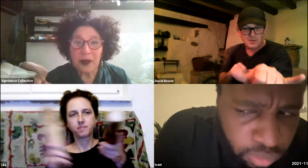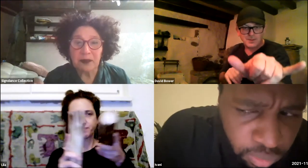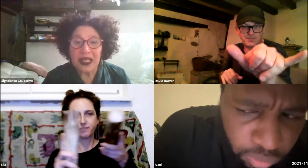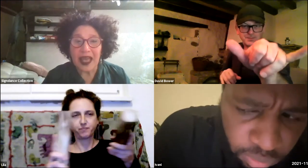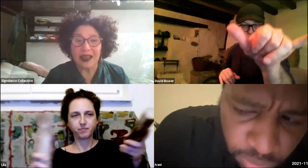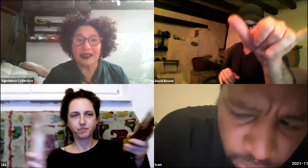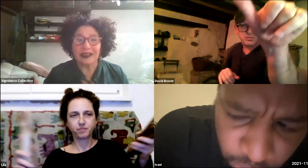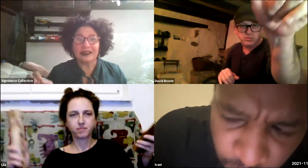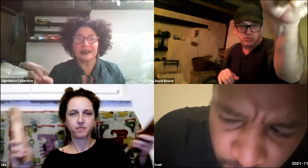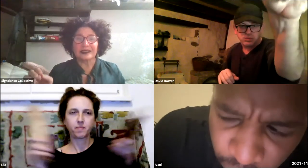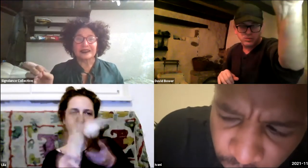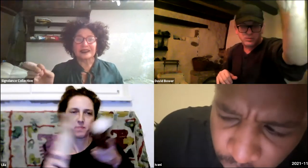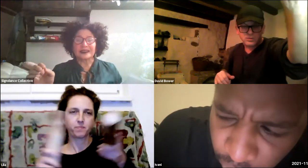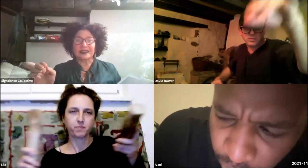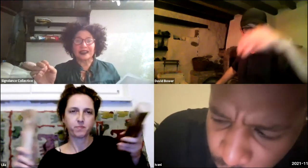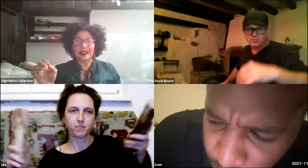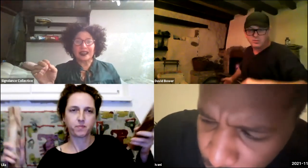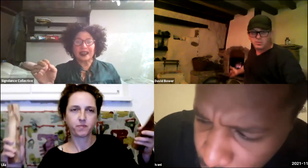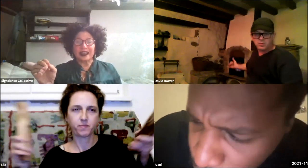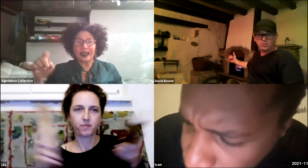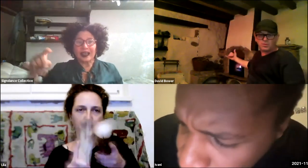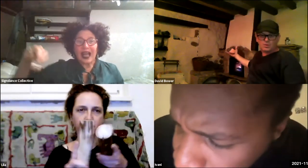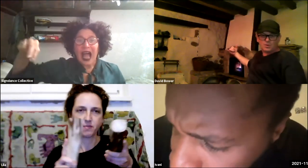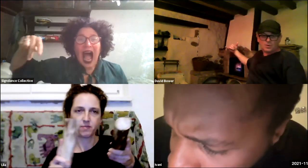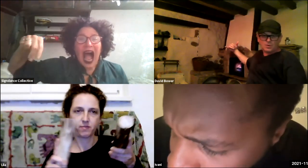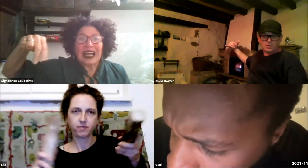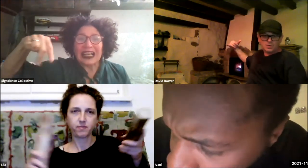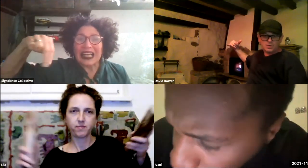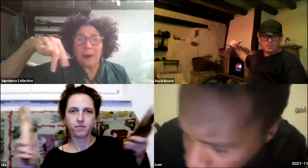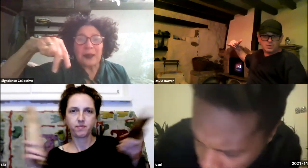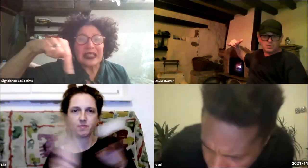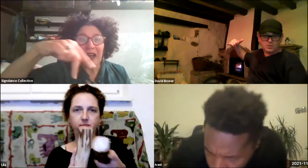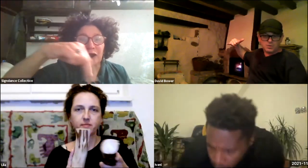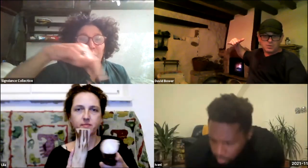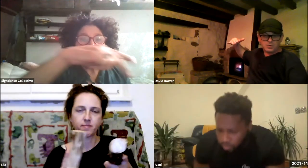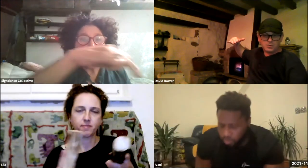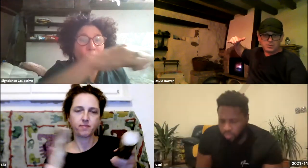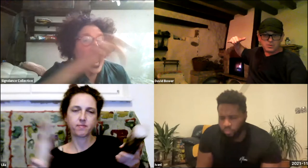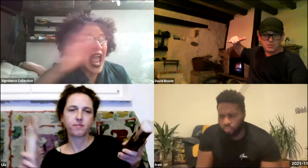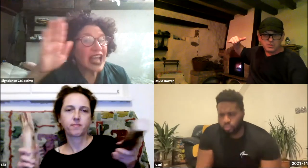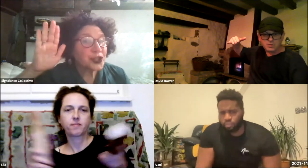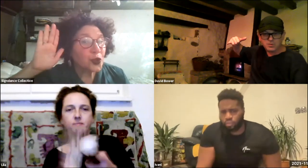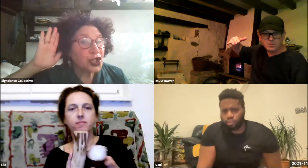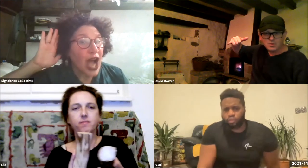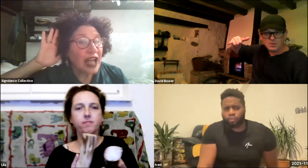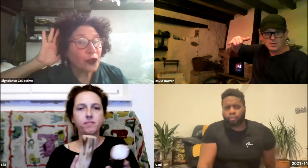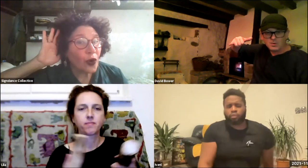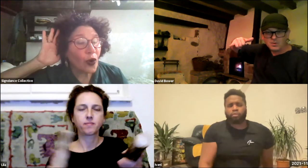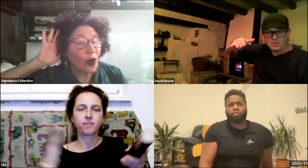find the Live Chat. To find the Live Chat.